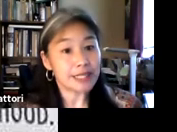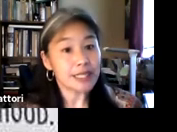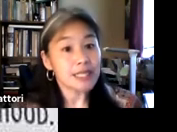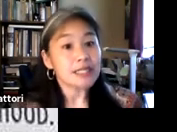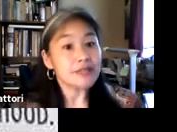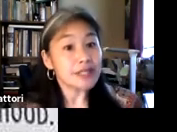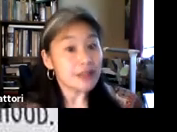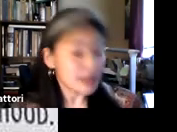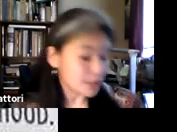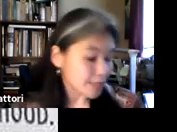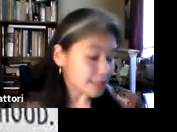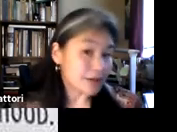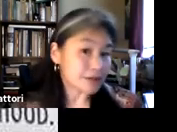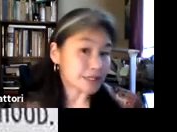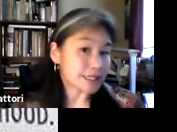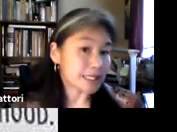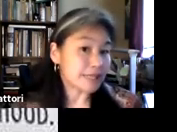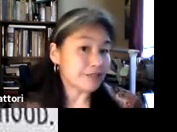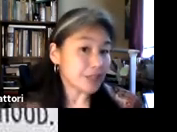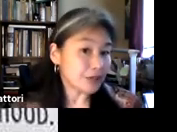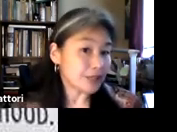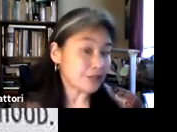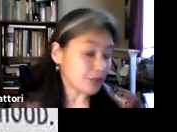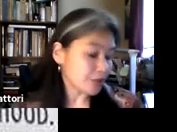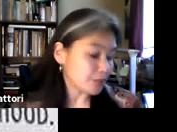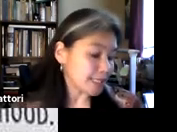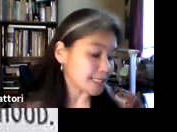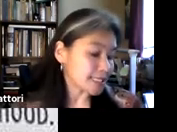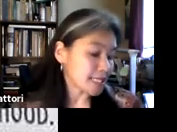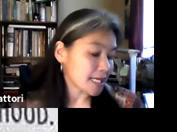some family members on this call, and they may hear me say